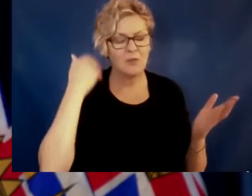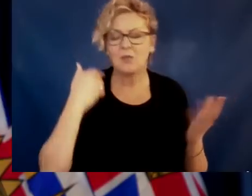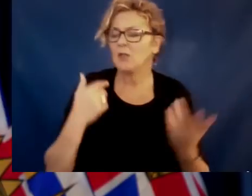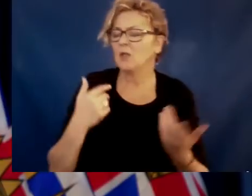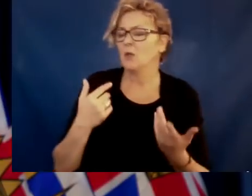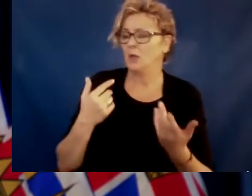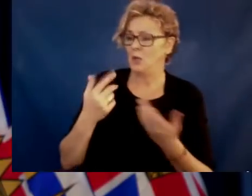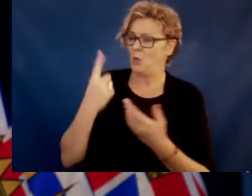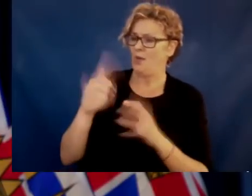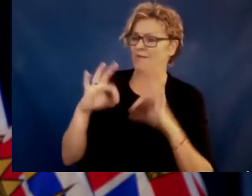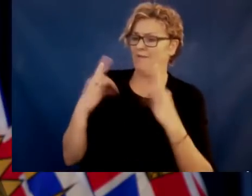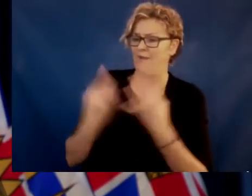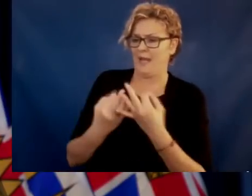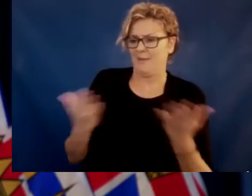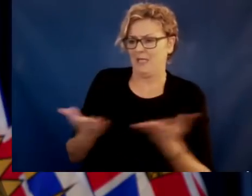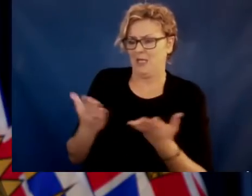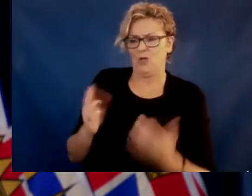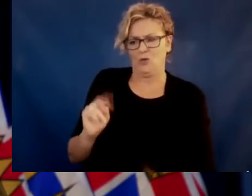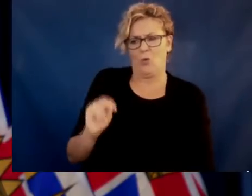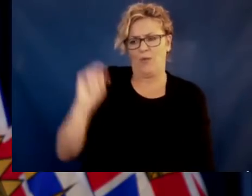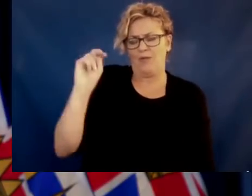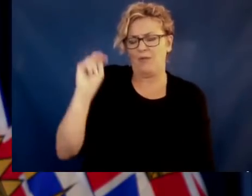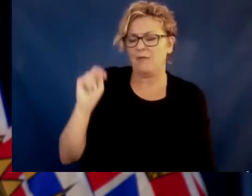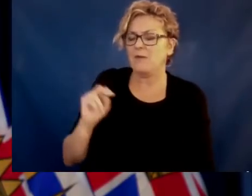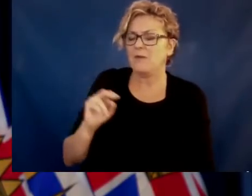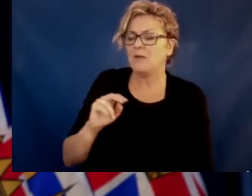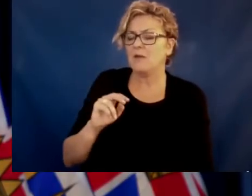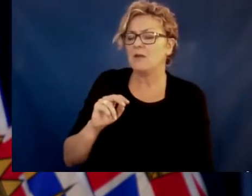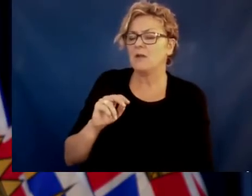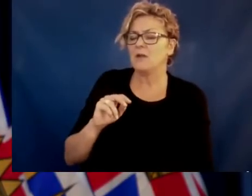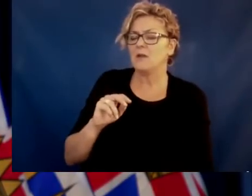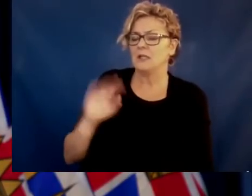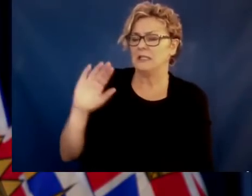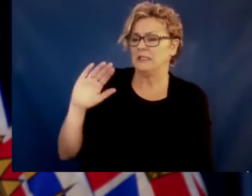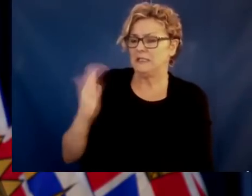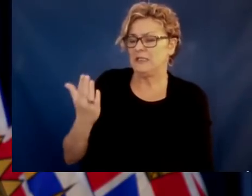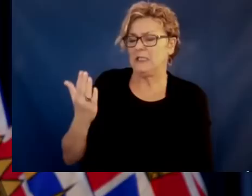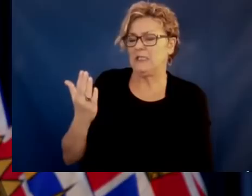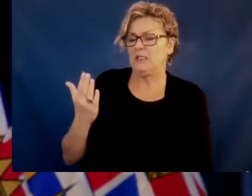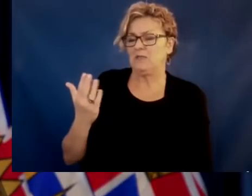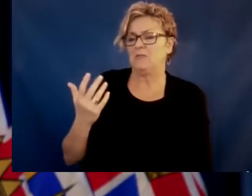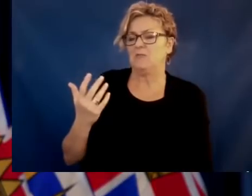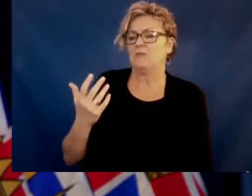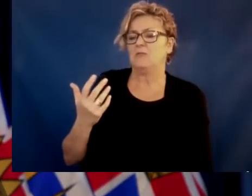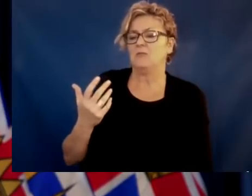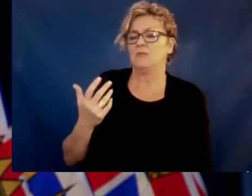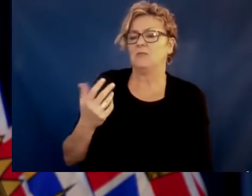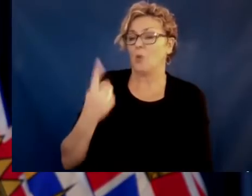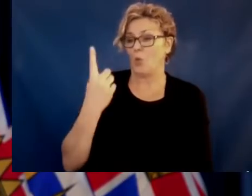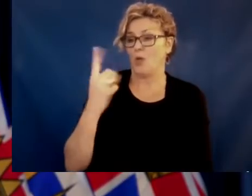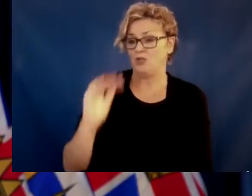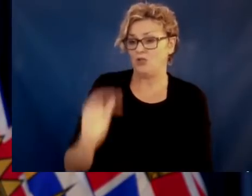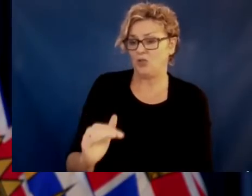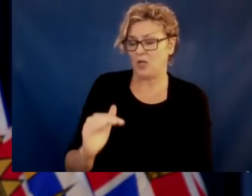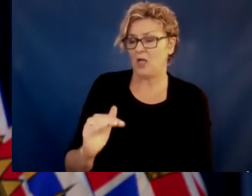sibling was told they don't have to isolate and to me that would render the test but also the results of